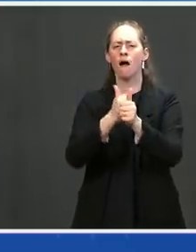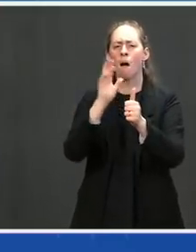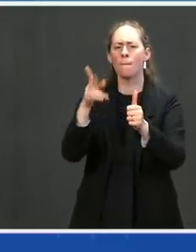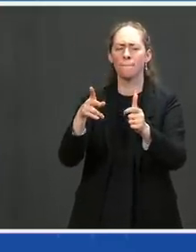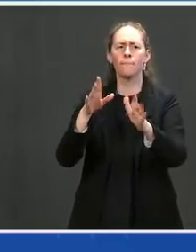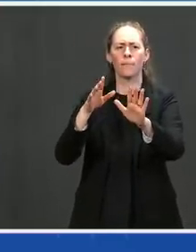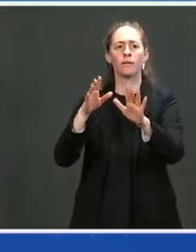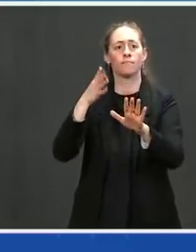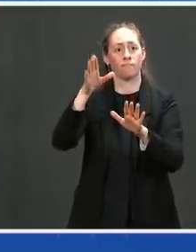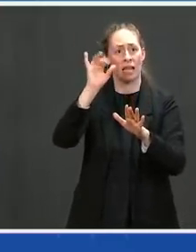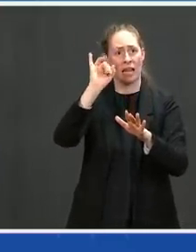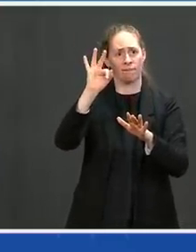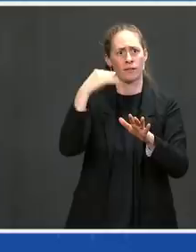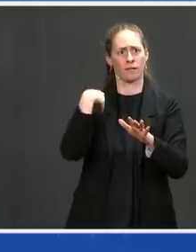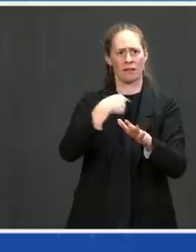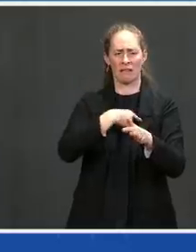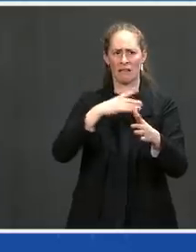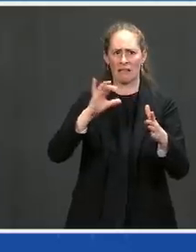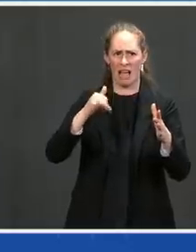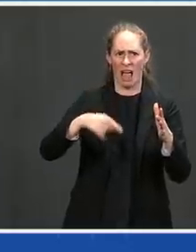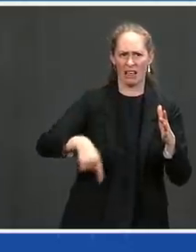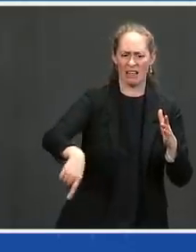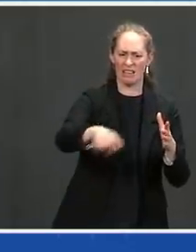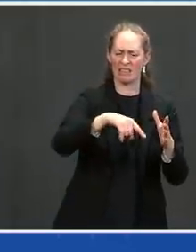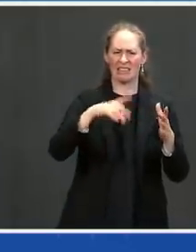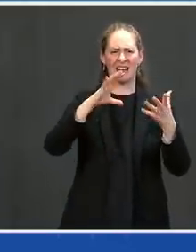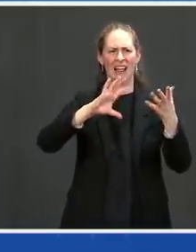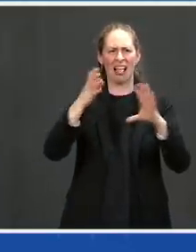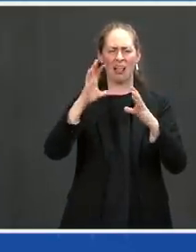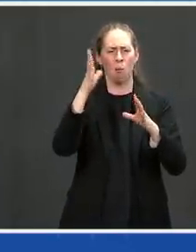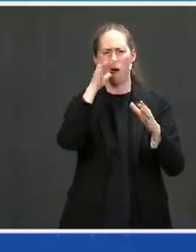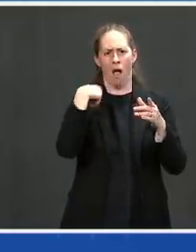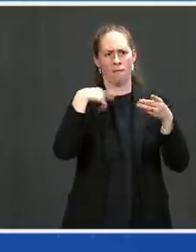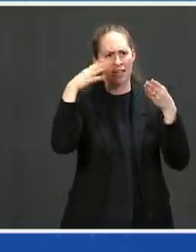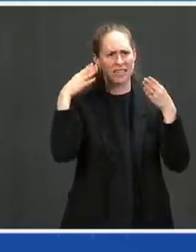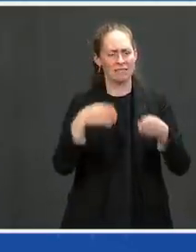How do you realistically and physically keep these families from coming to the U.S.